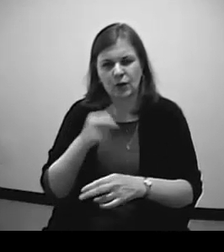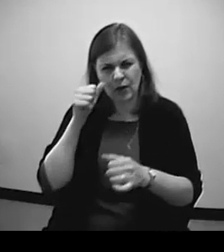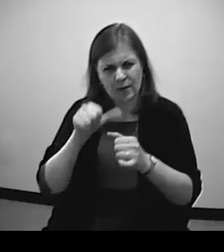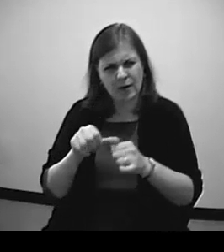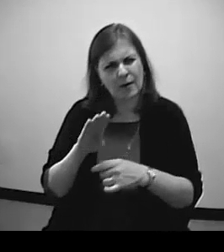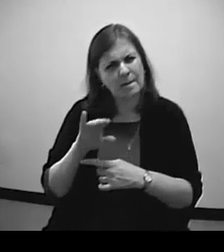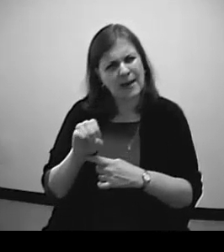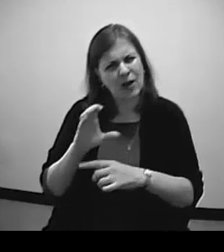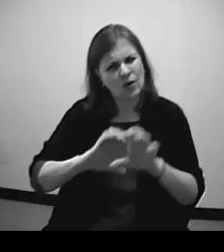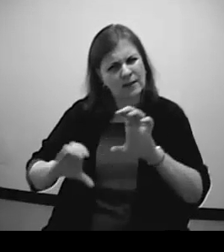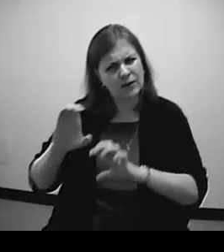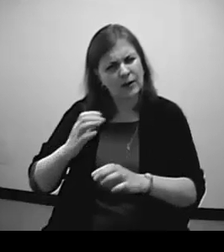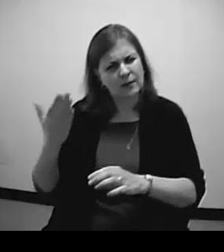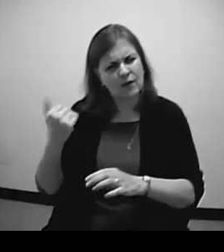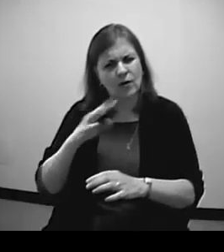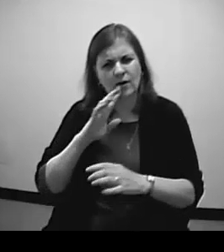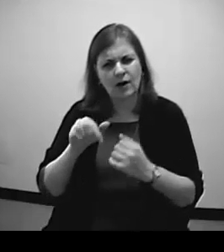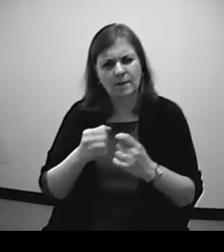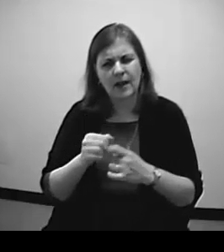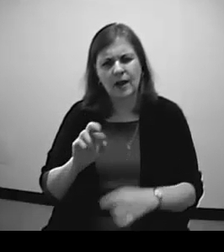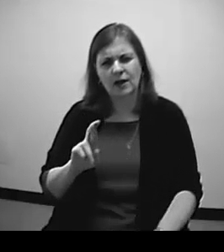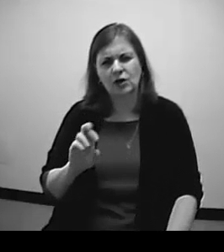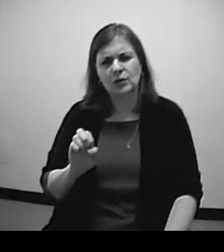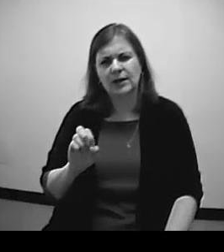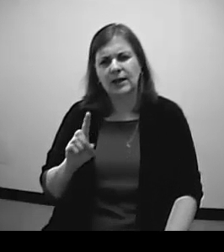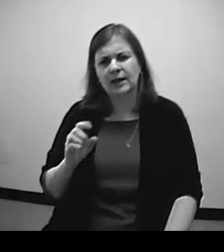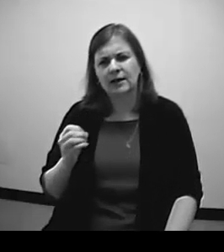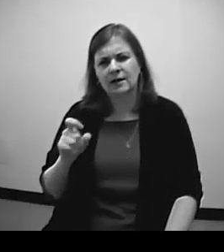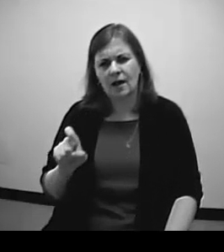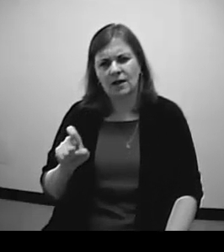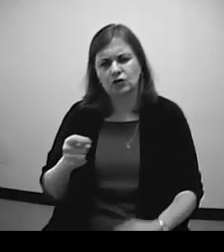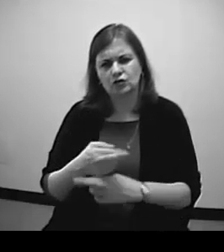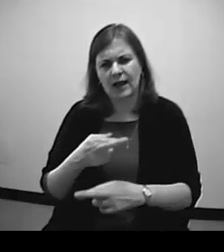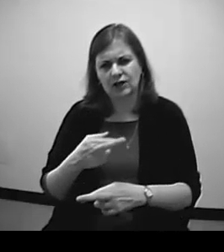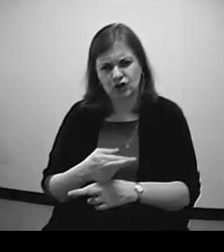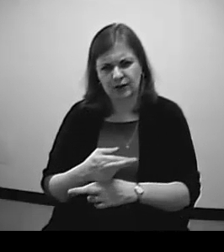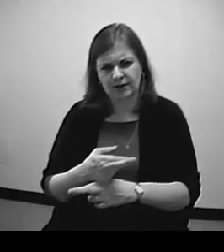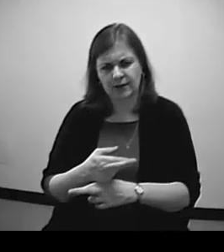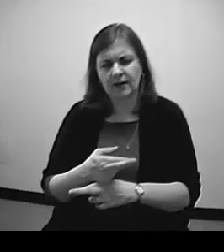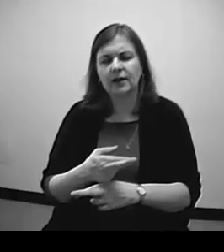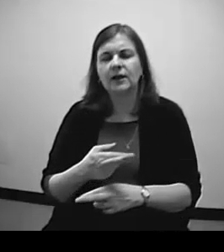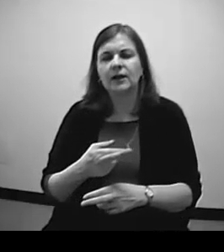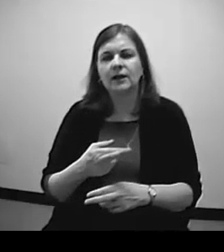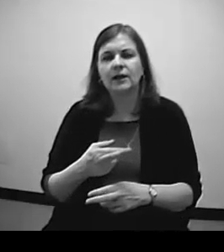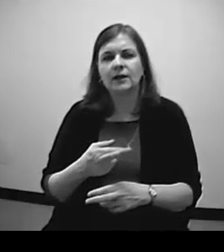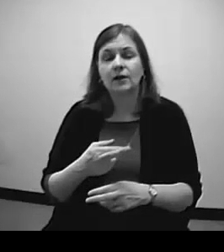talked about redox reactions in the following sense